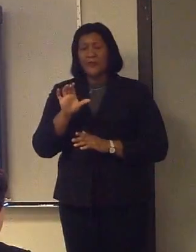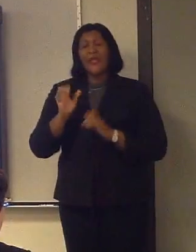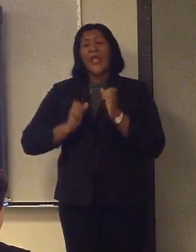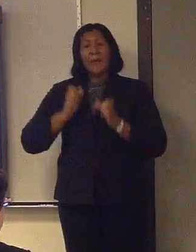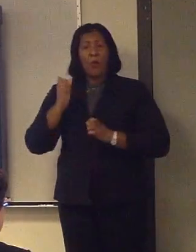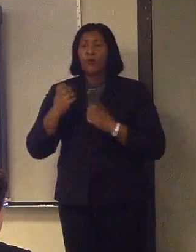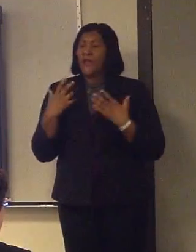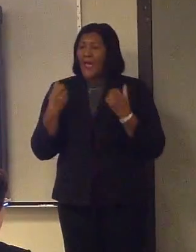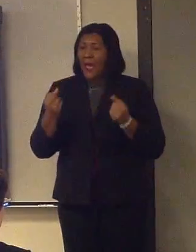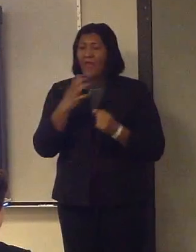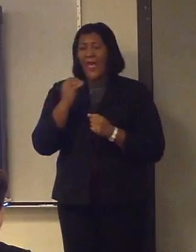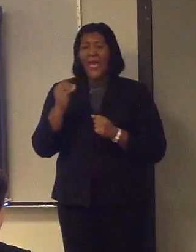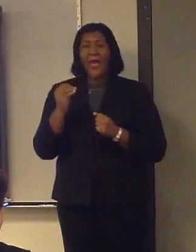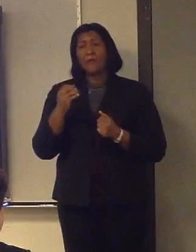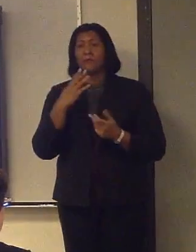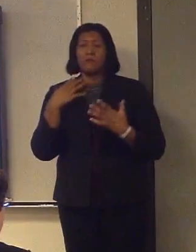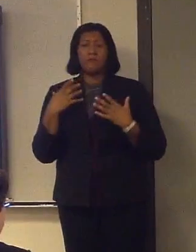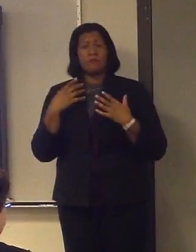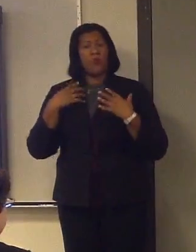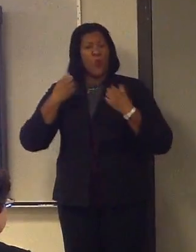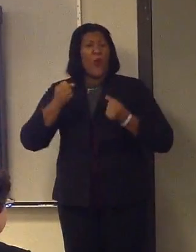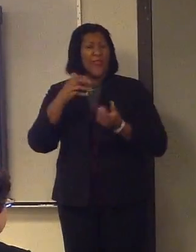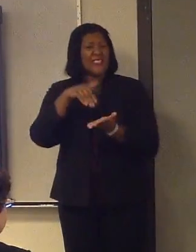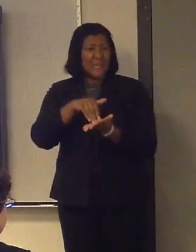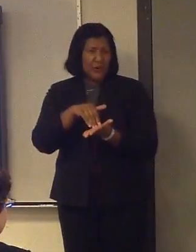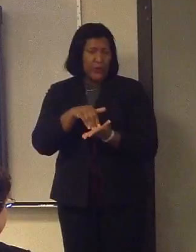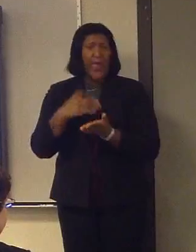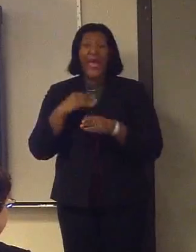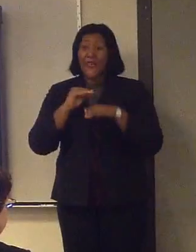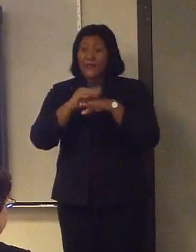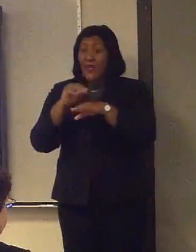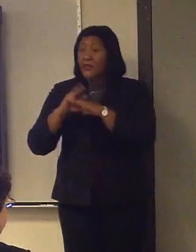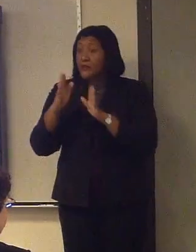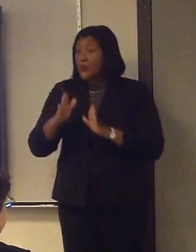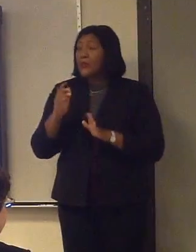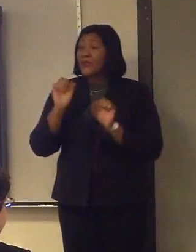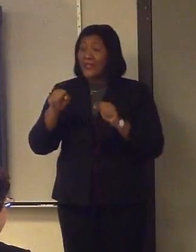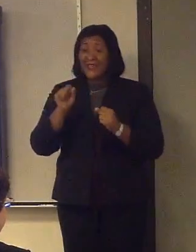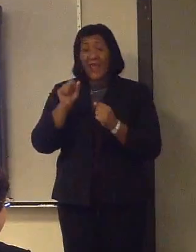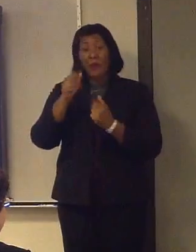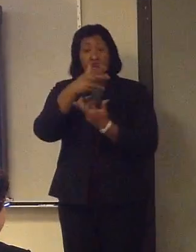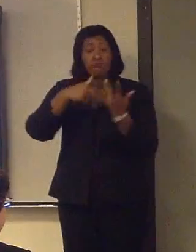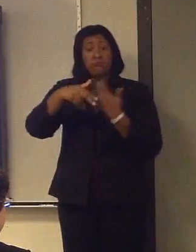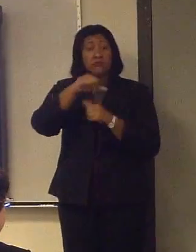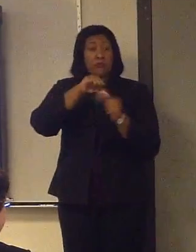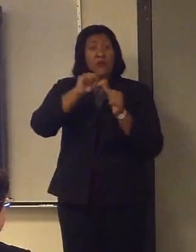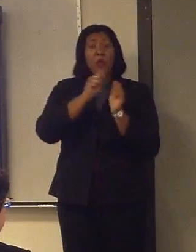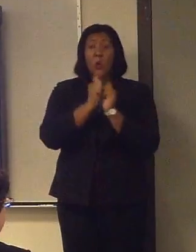and Wellness Center has counselors that can interact directly with clients in American